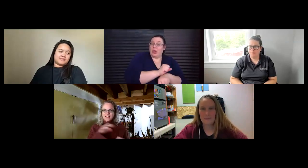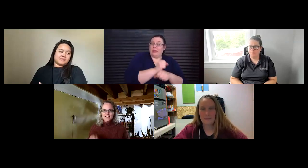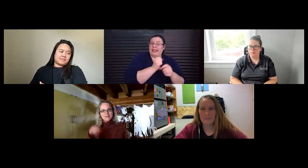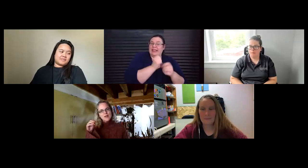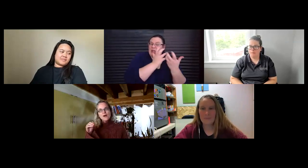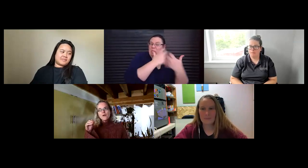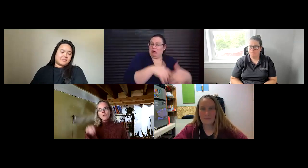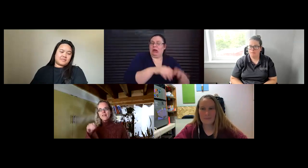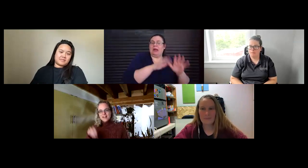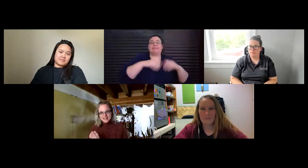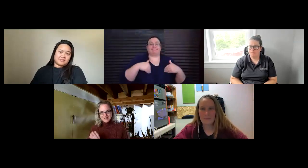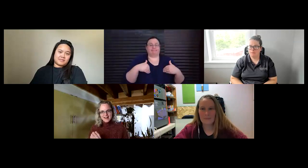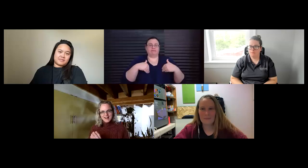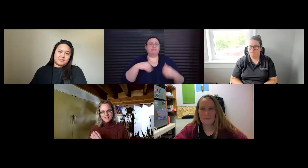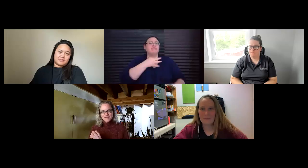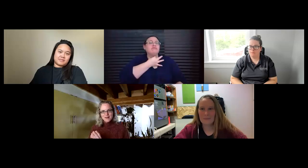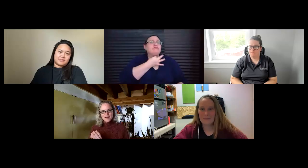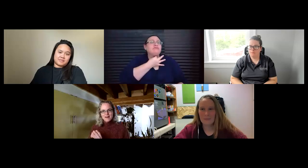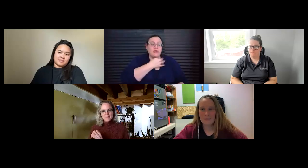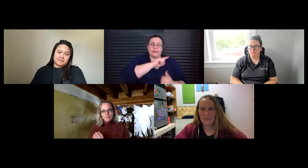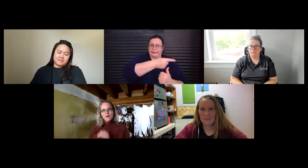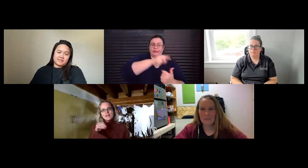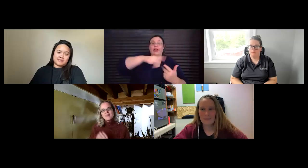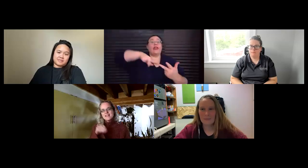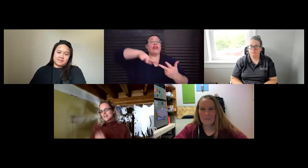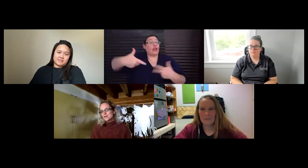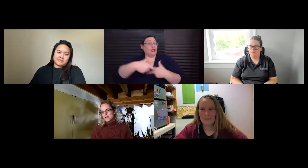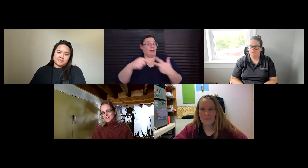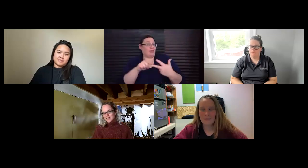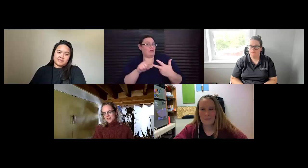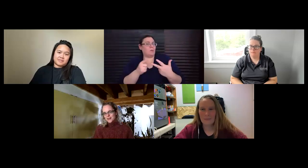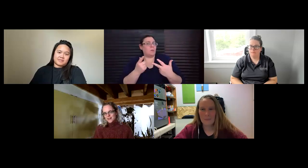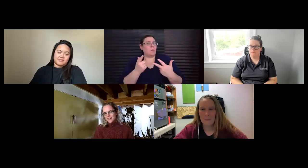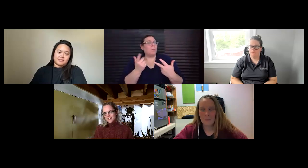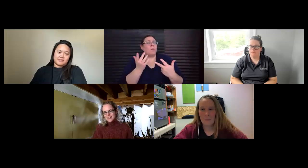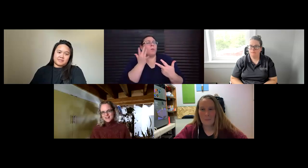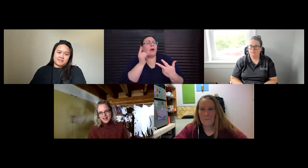I'm curious what's this time what do you think is contributing to your success?